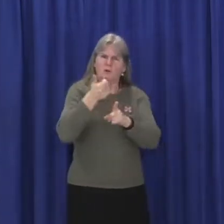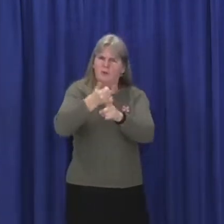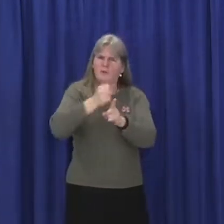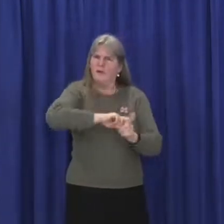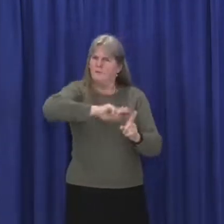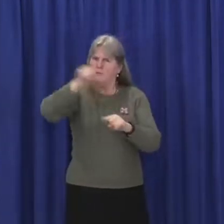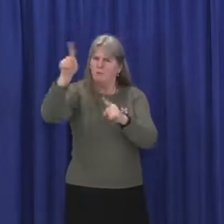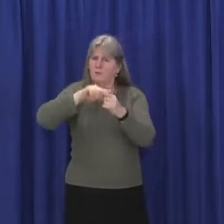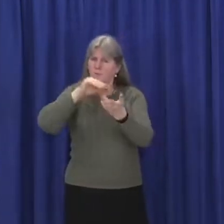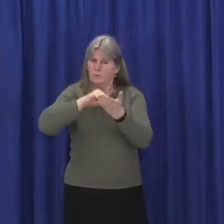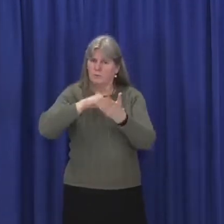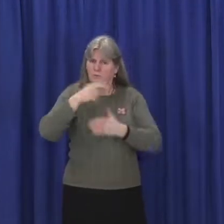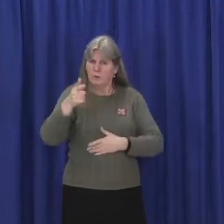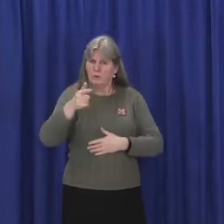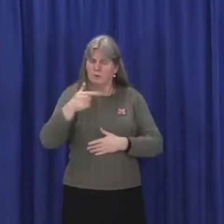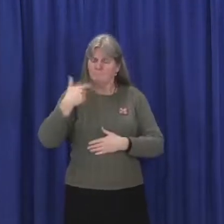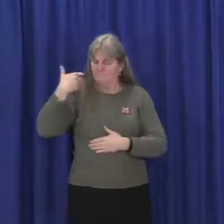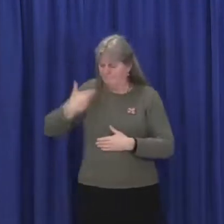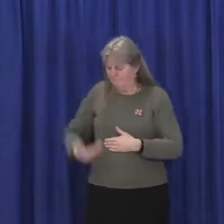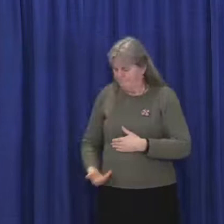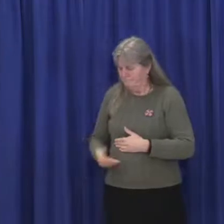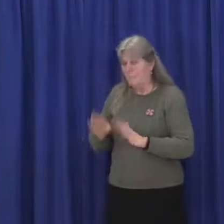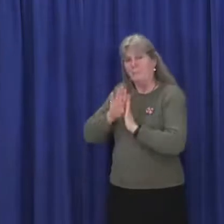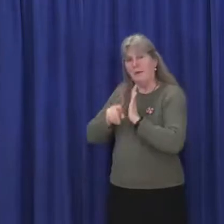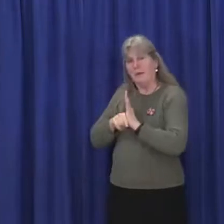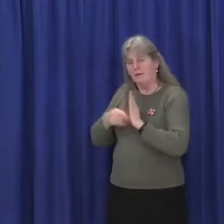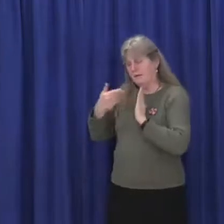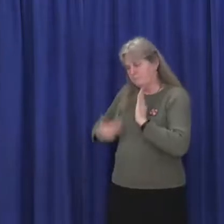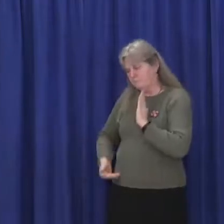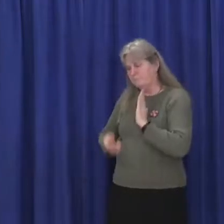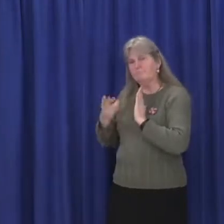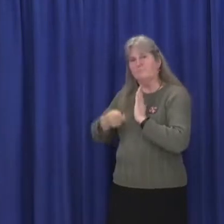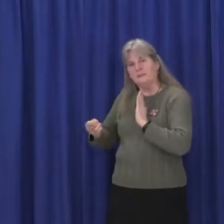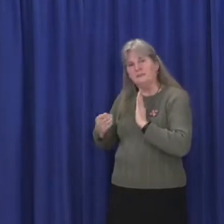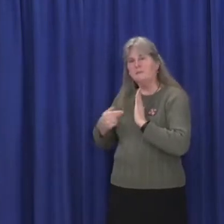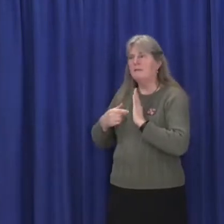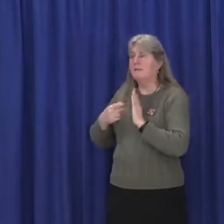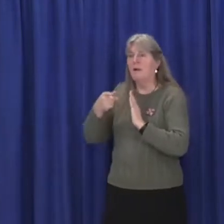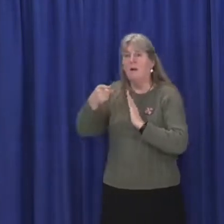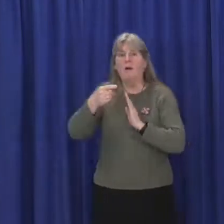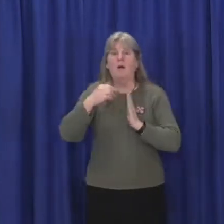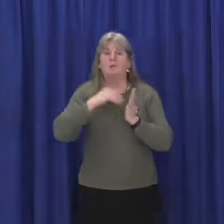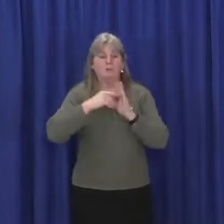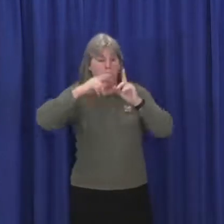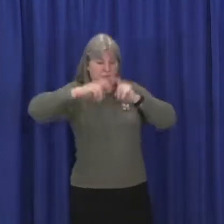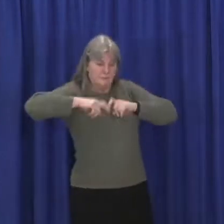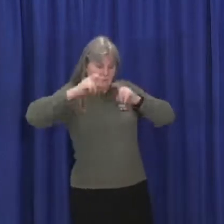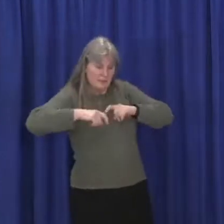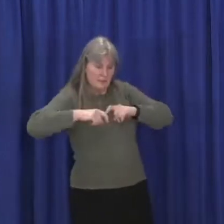They-- they share their history, you know, about which symptoms they have, there might be some tests and-- and the health care provider might also